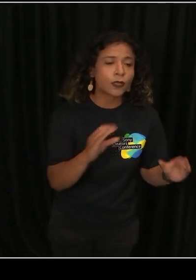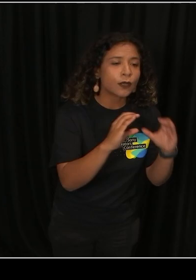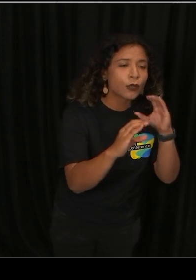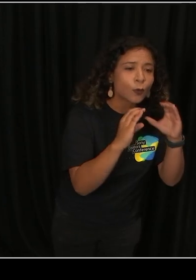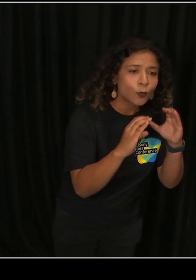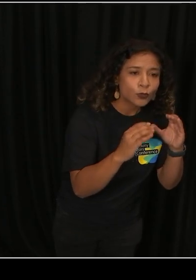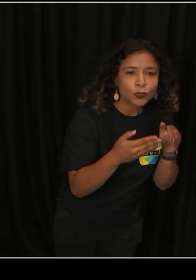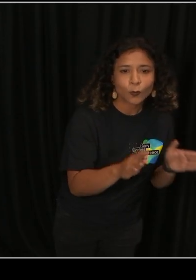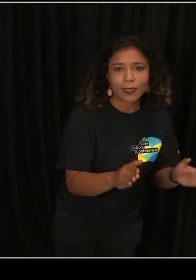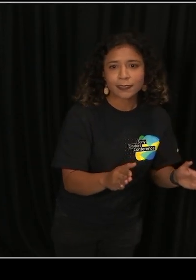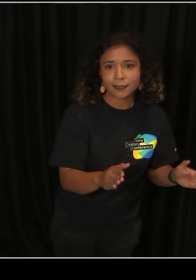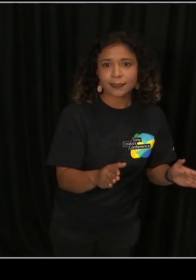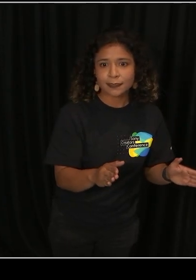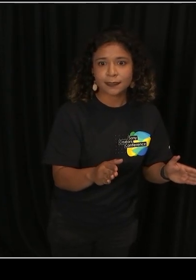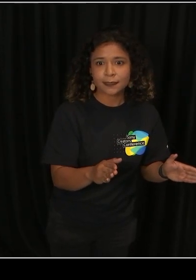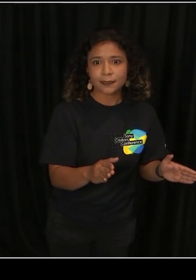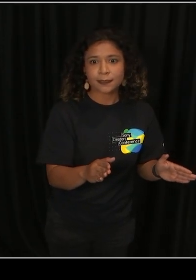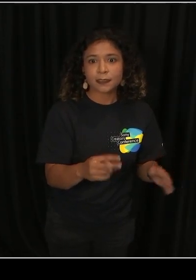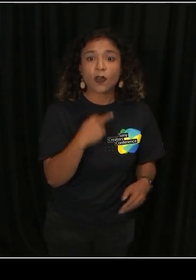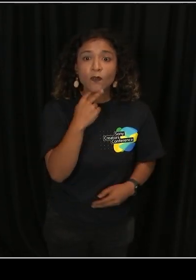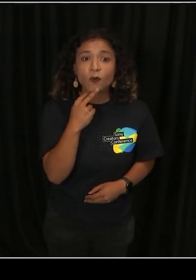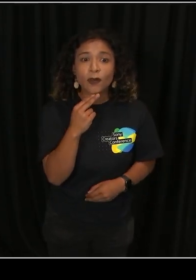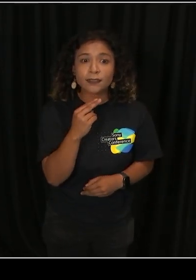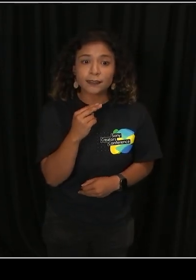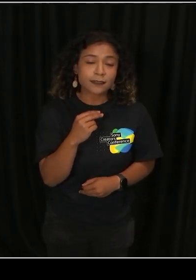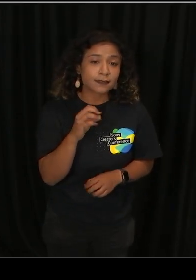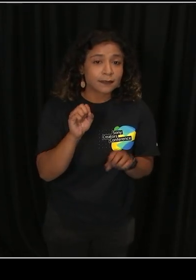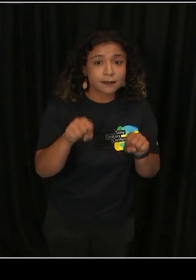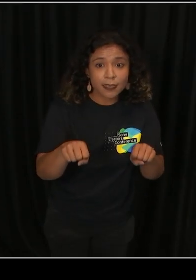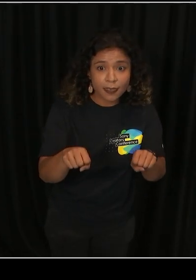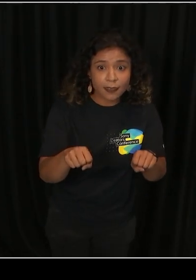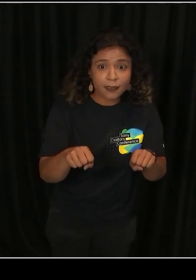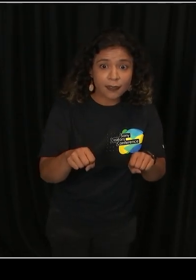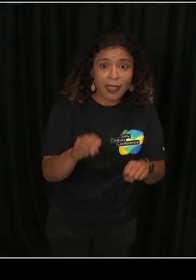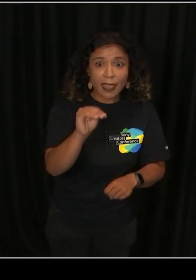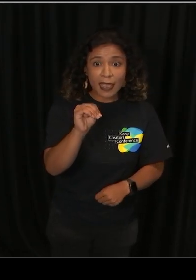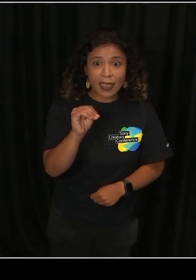like text chat, the voice chat, also the emotes.